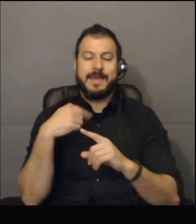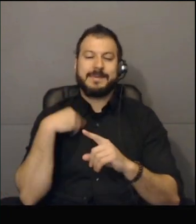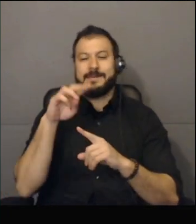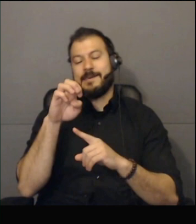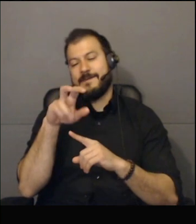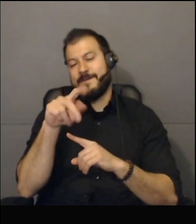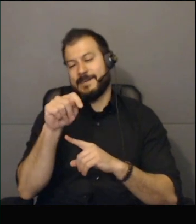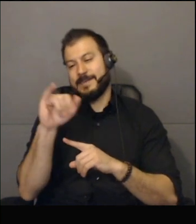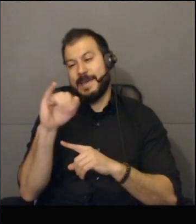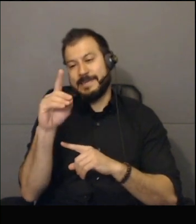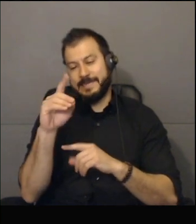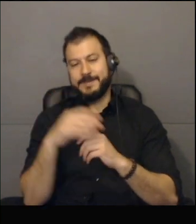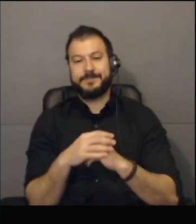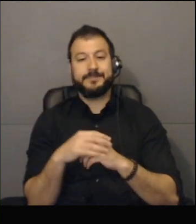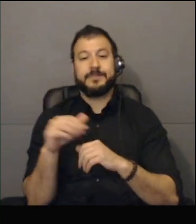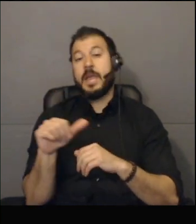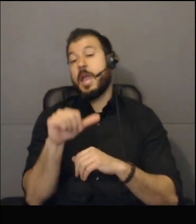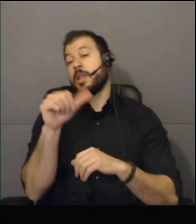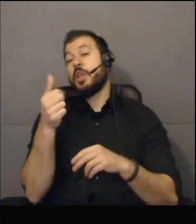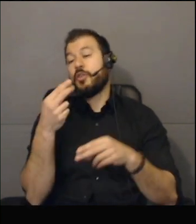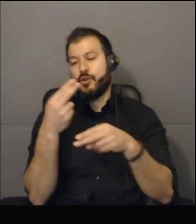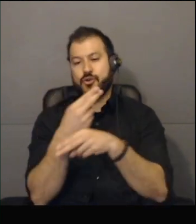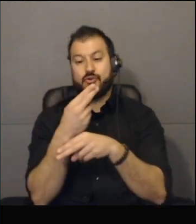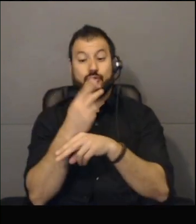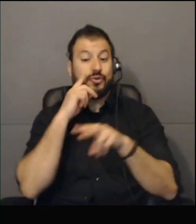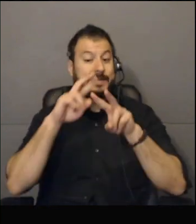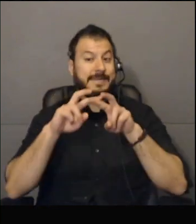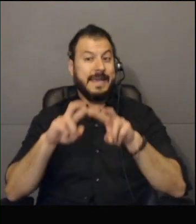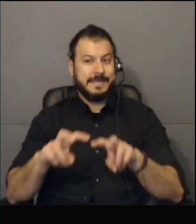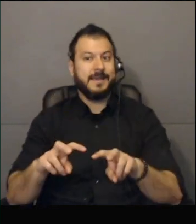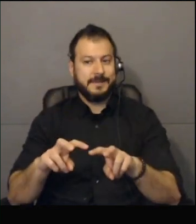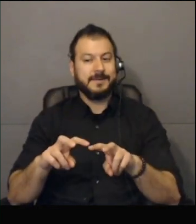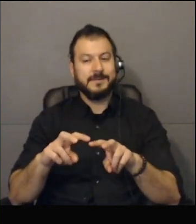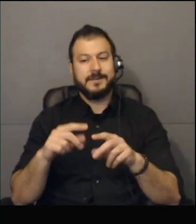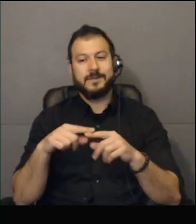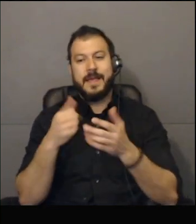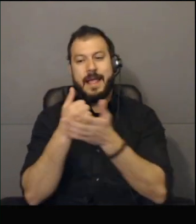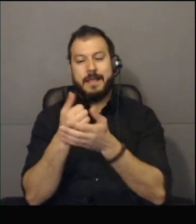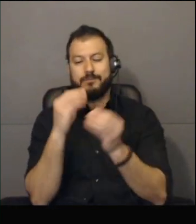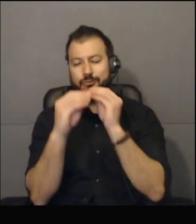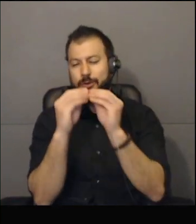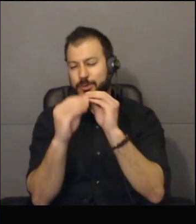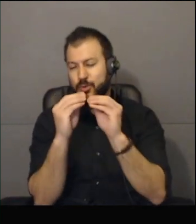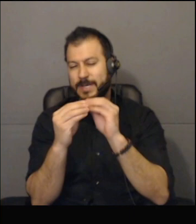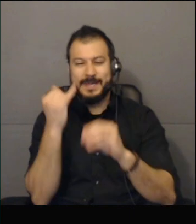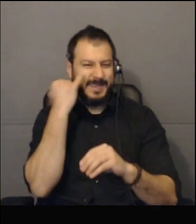Another useful diagnostic property to help with troubleshooting if required.